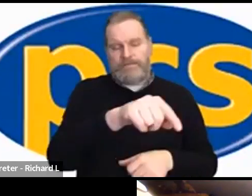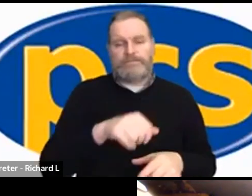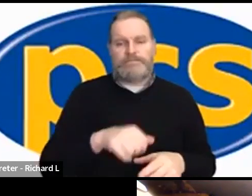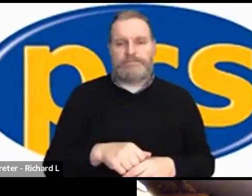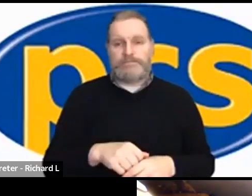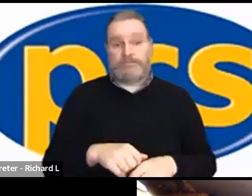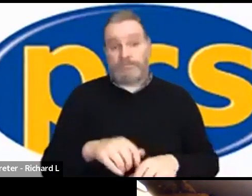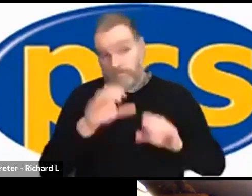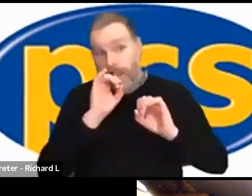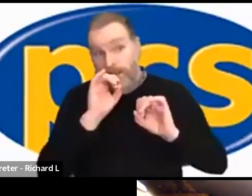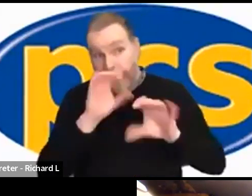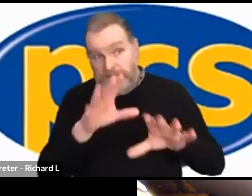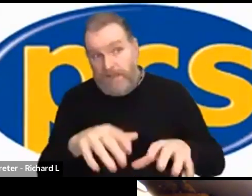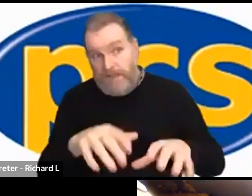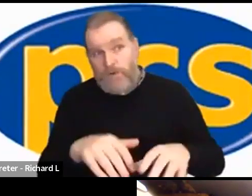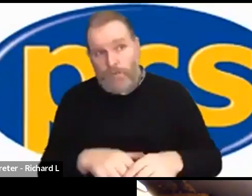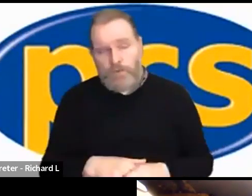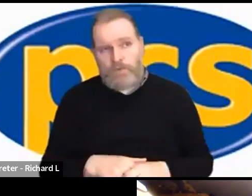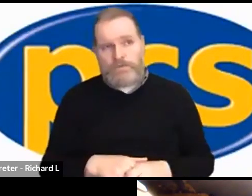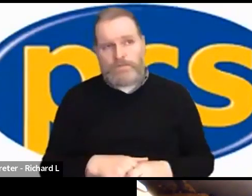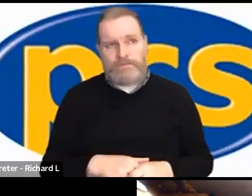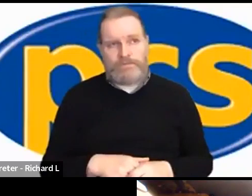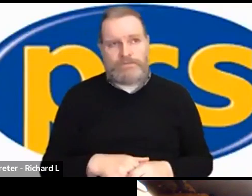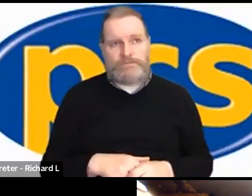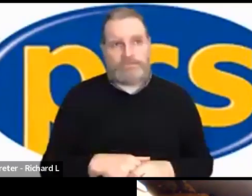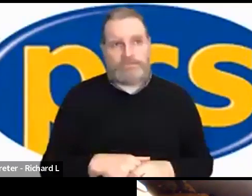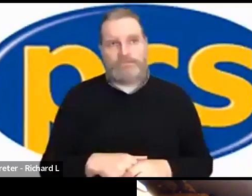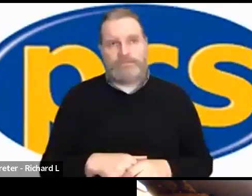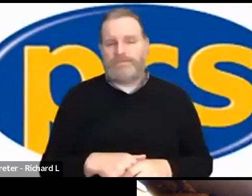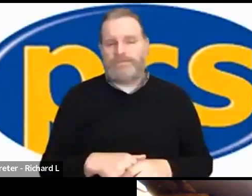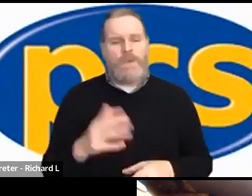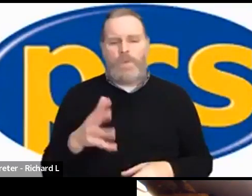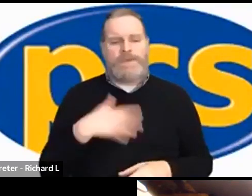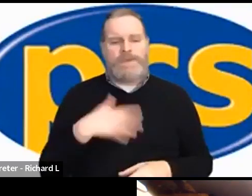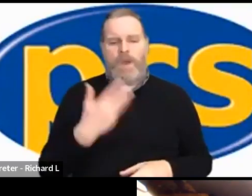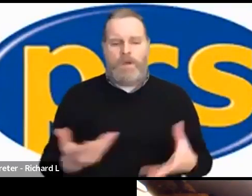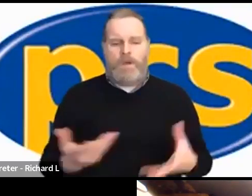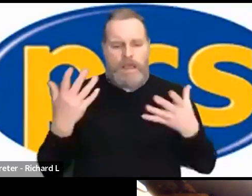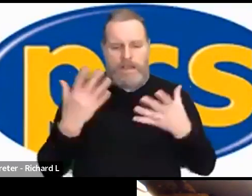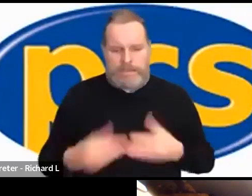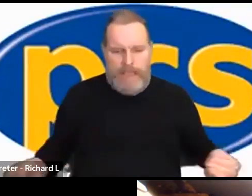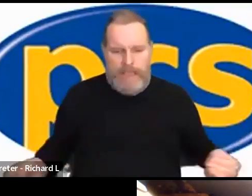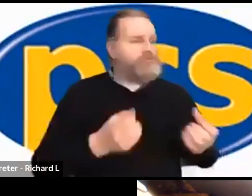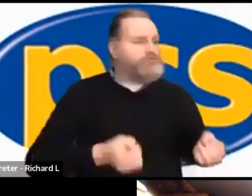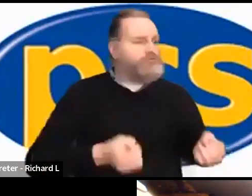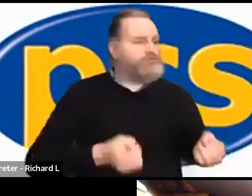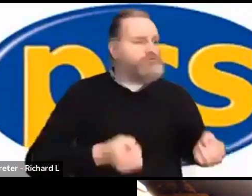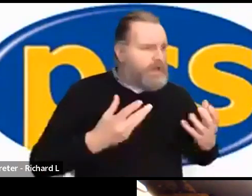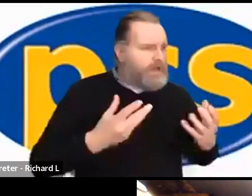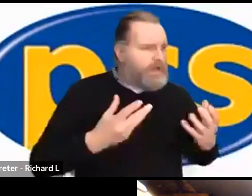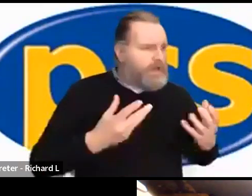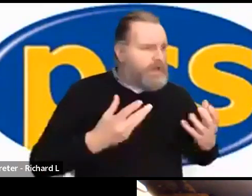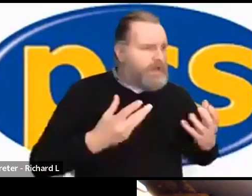any rebalot pretty quickly. Fran I can say to people now that obviously I don't think anybody would want to I don't think anybody would want to gap so that the the mandate ends, and then